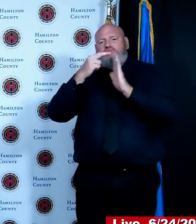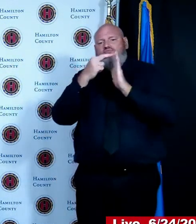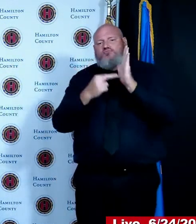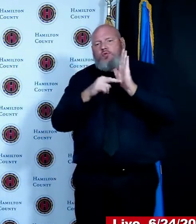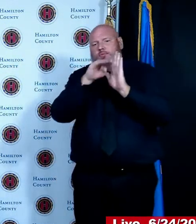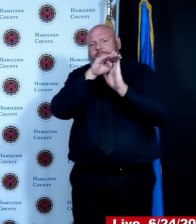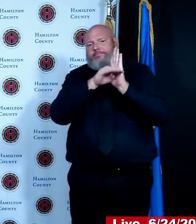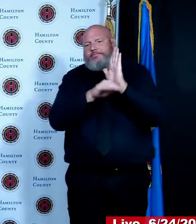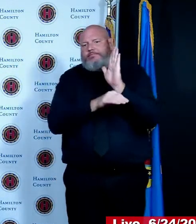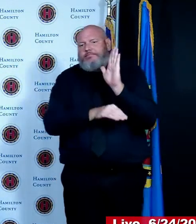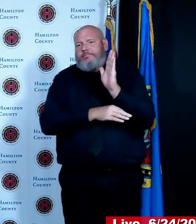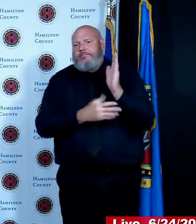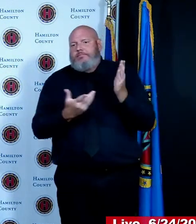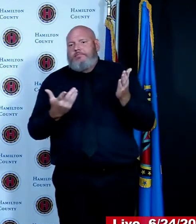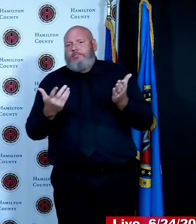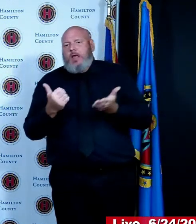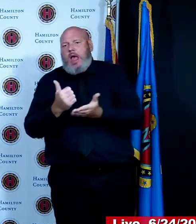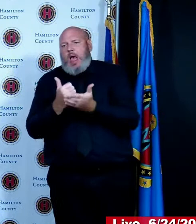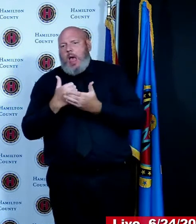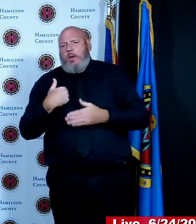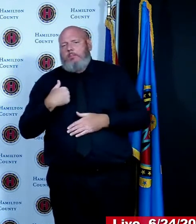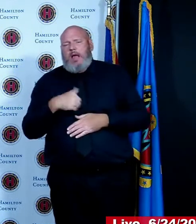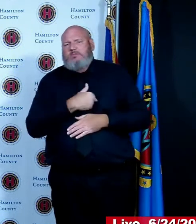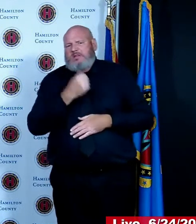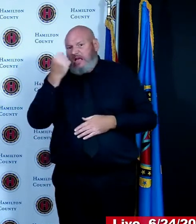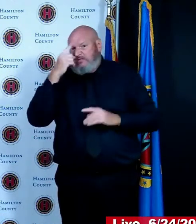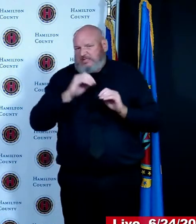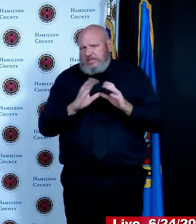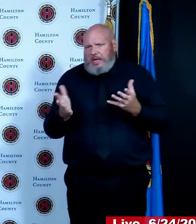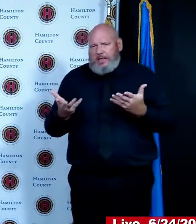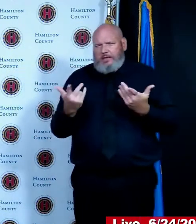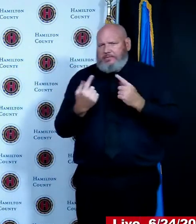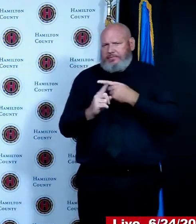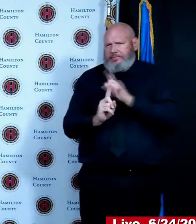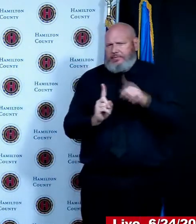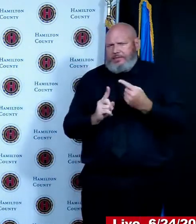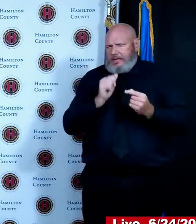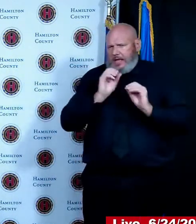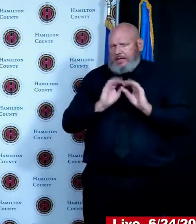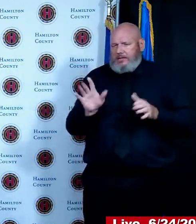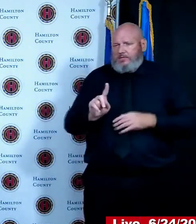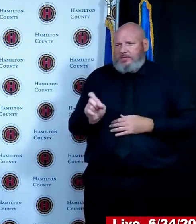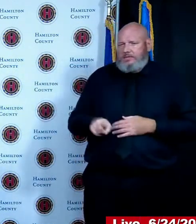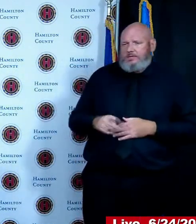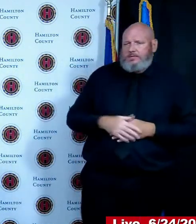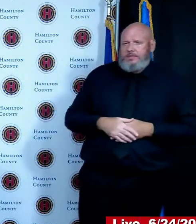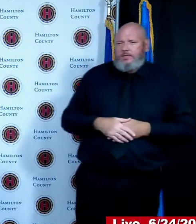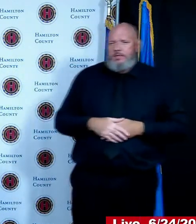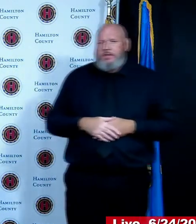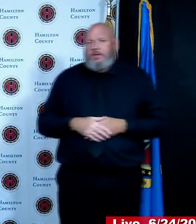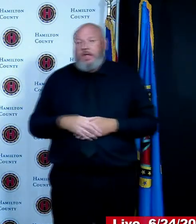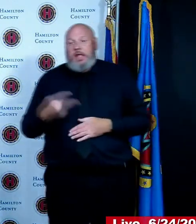possible well on from the County perspective we have in the past taken